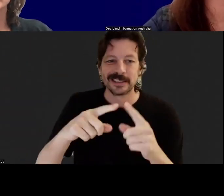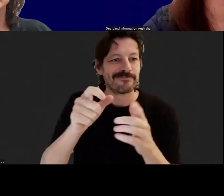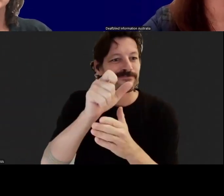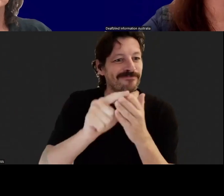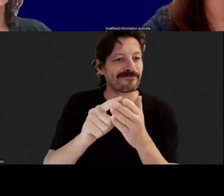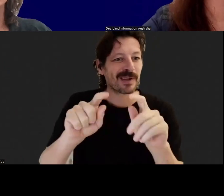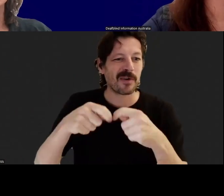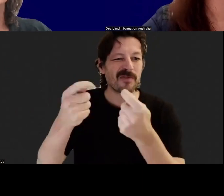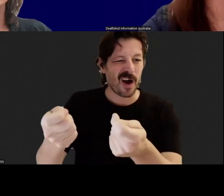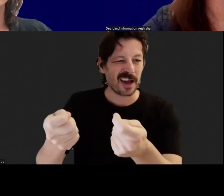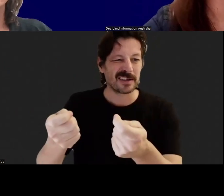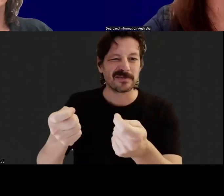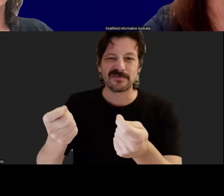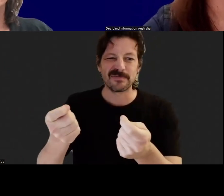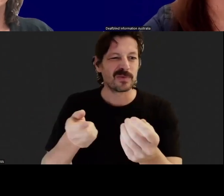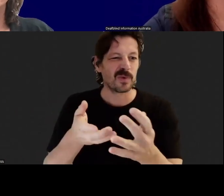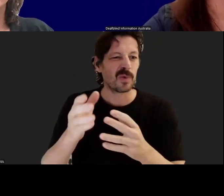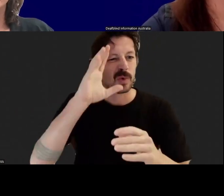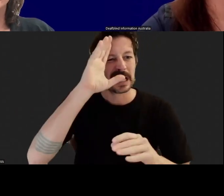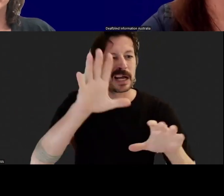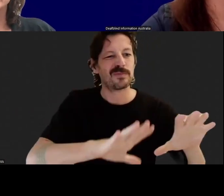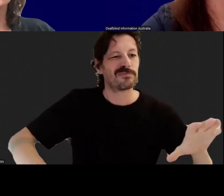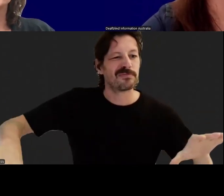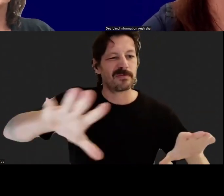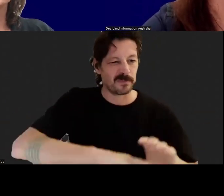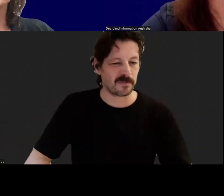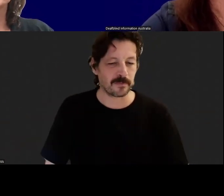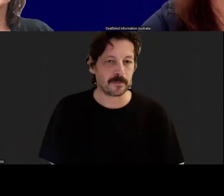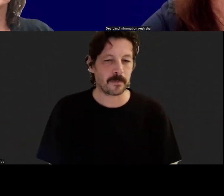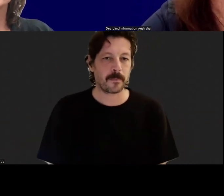throughout Australia.